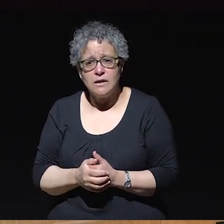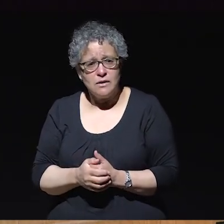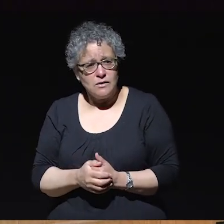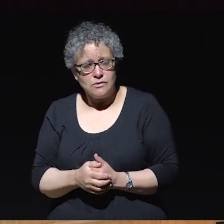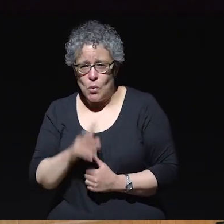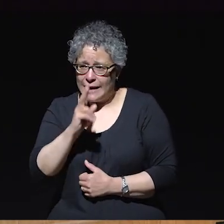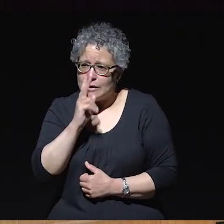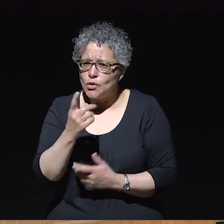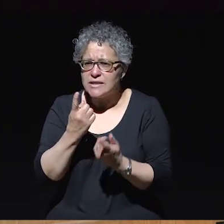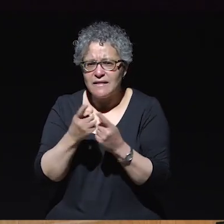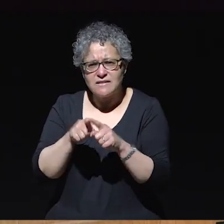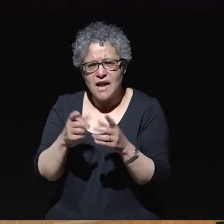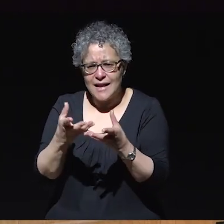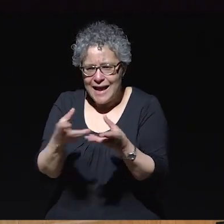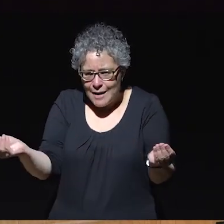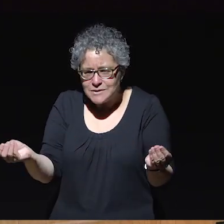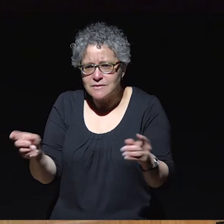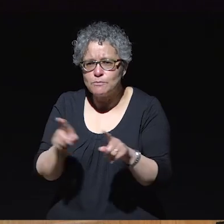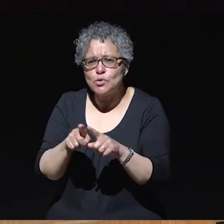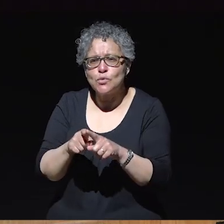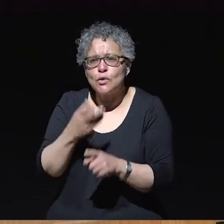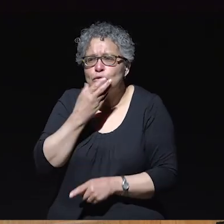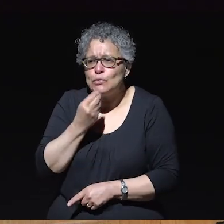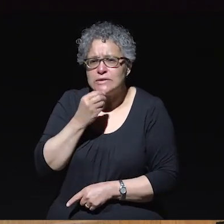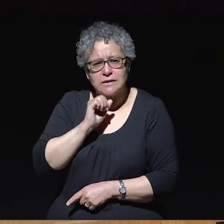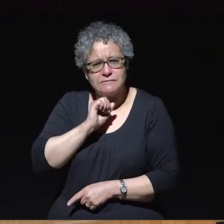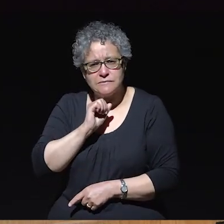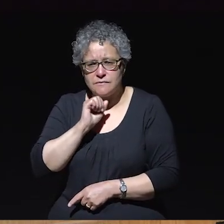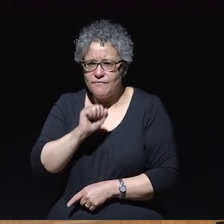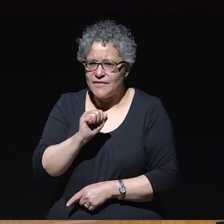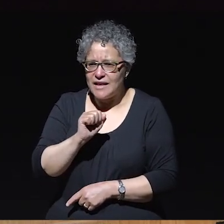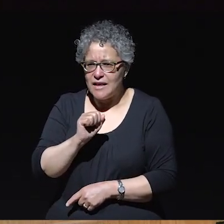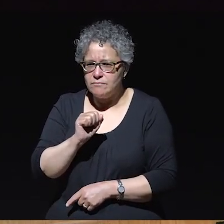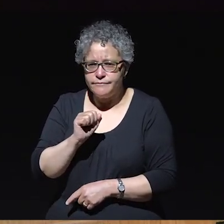but also the idea of using the conventions of the Grand Manner and other forms of art